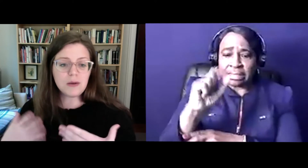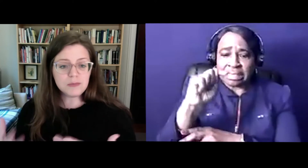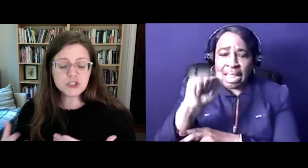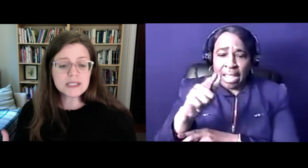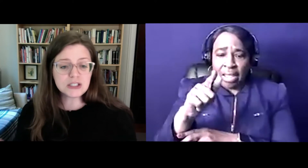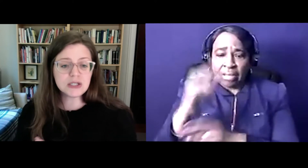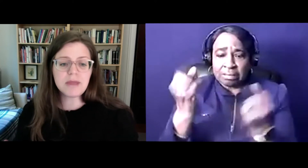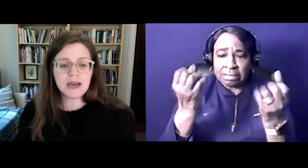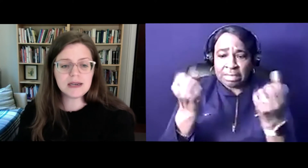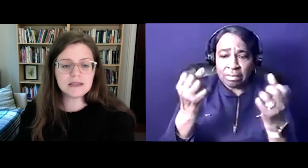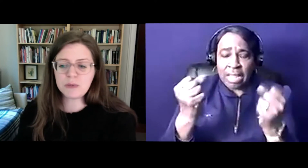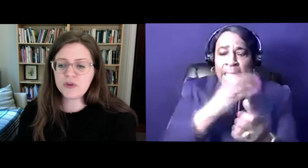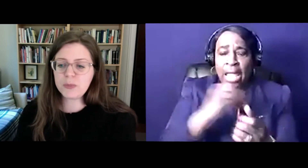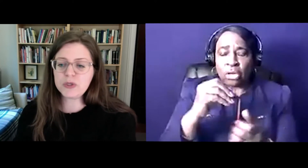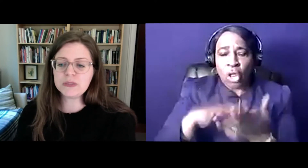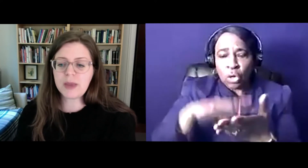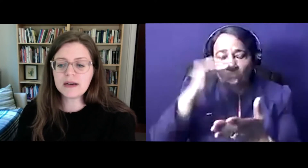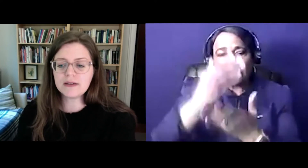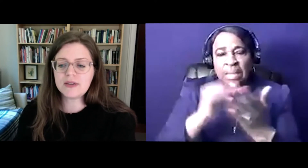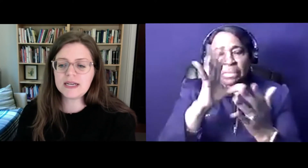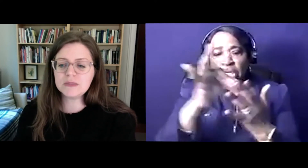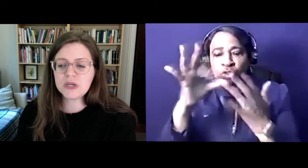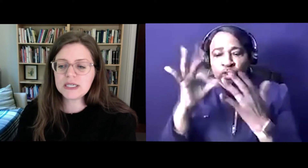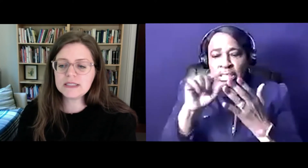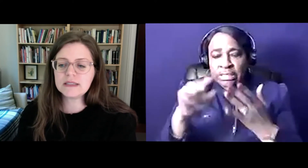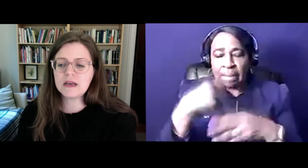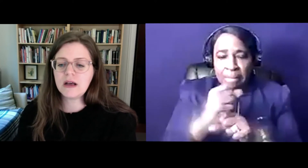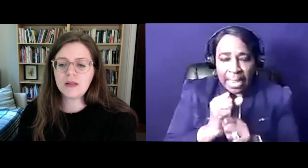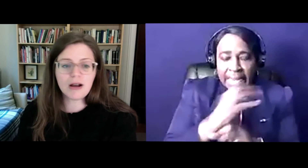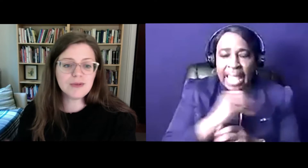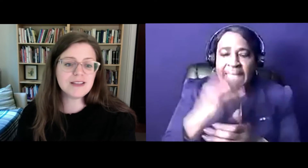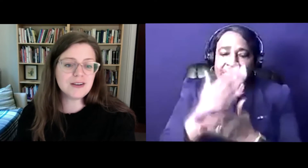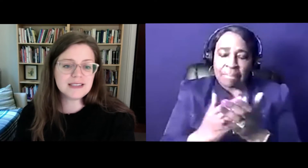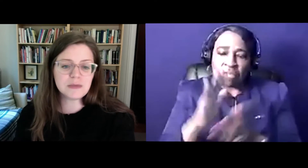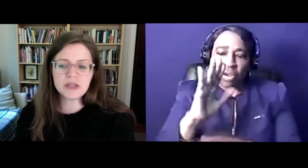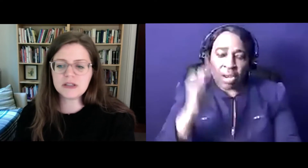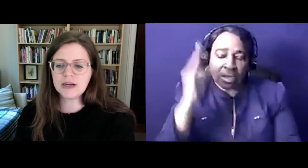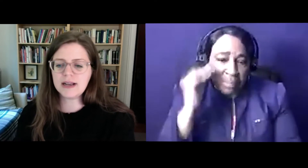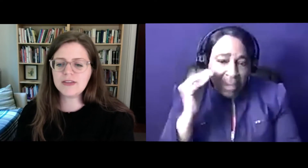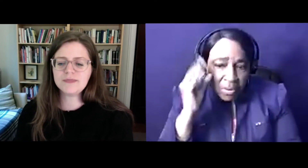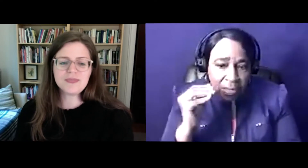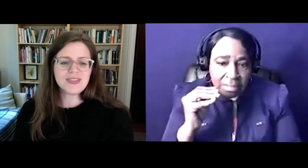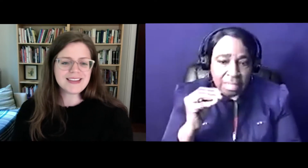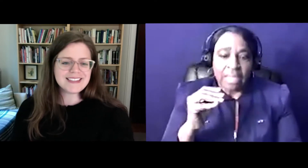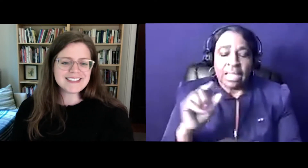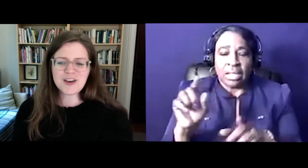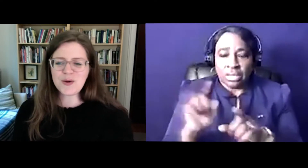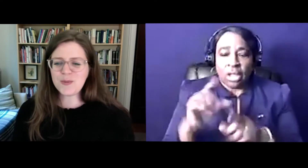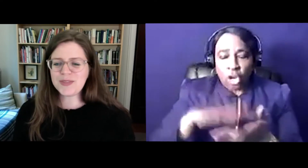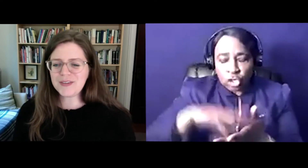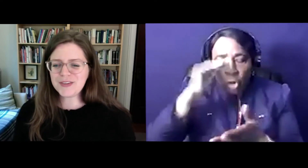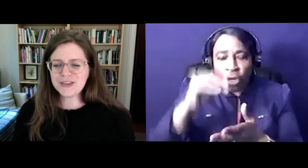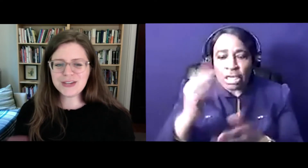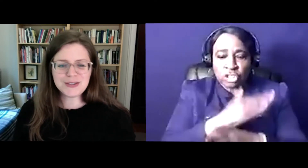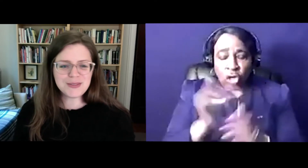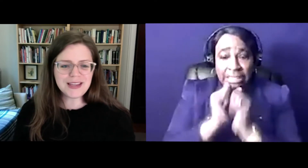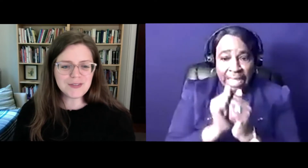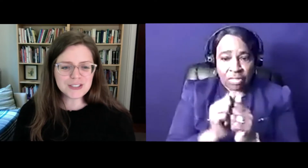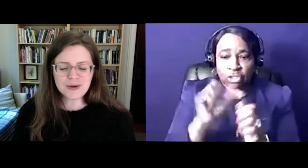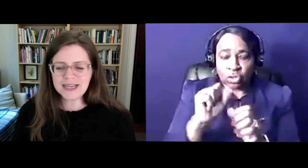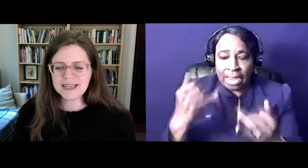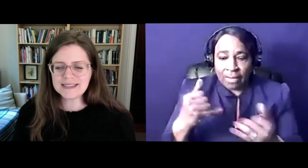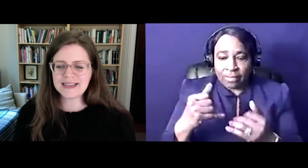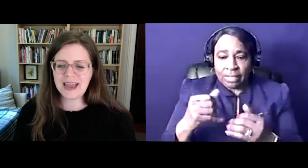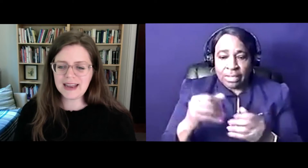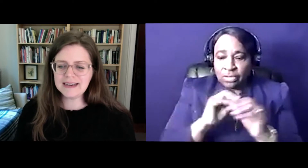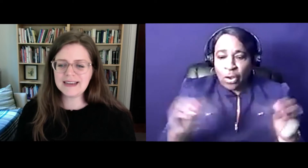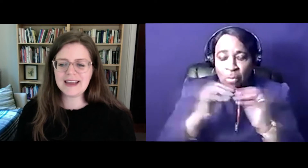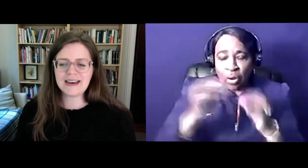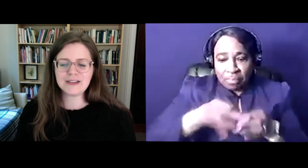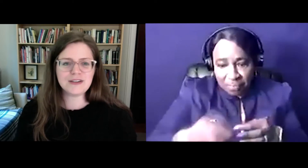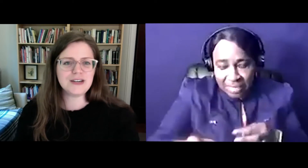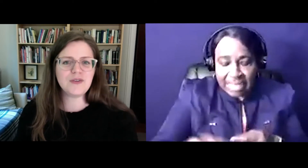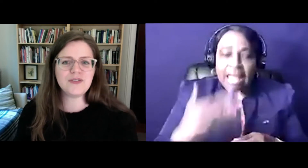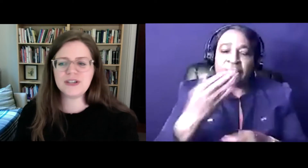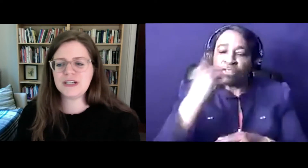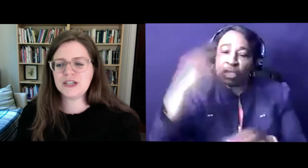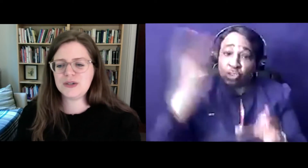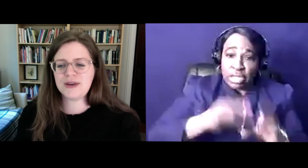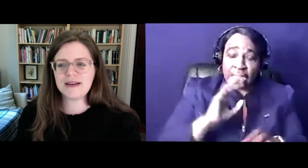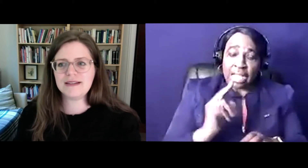choices she made and some of her perspective and experience, along with learning some of the song together. So without further ado, thank you for joining us again, and I'll turn it over to Natalie.